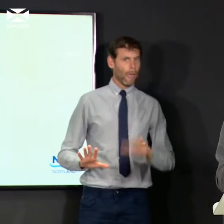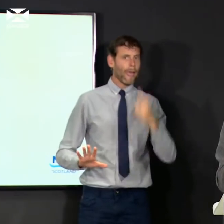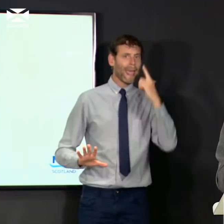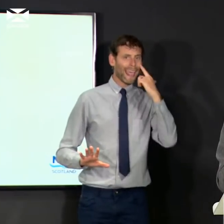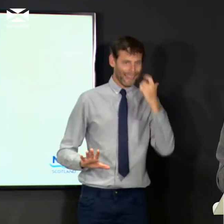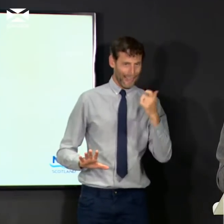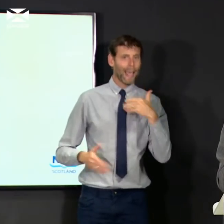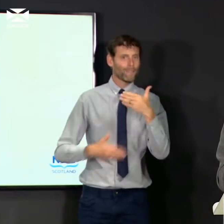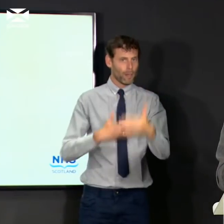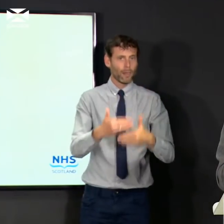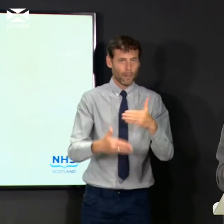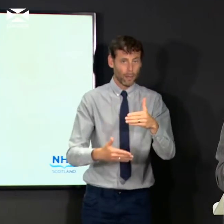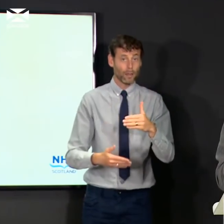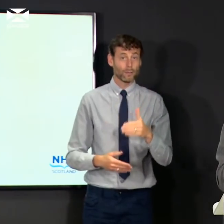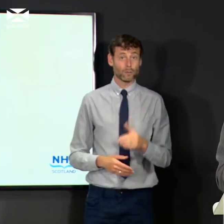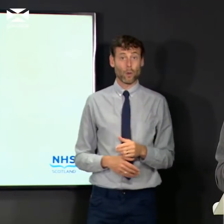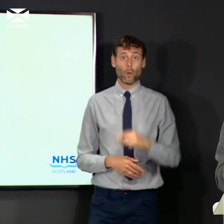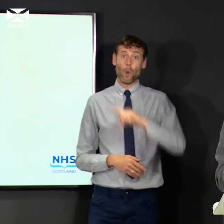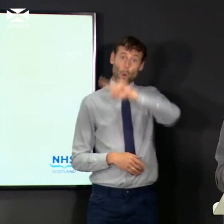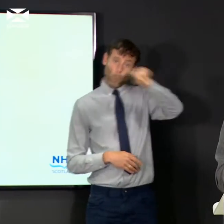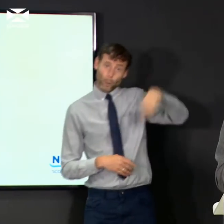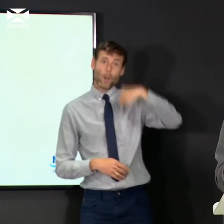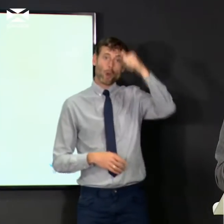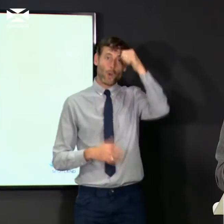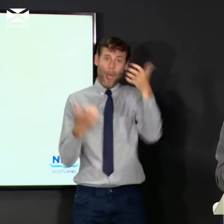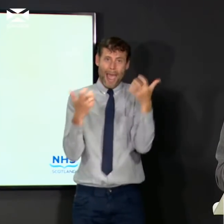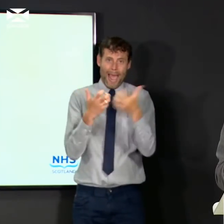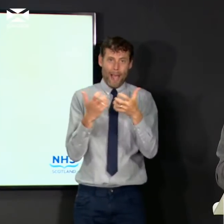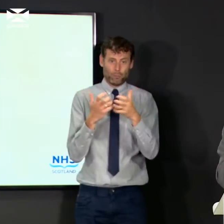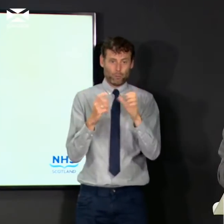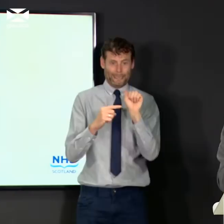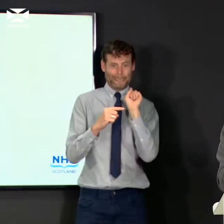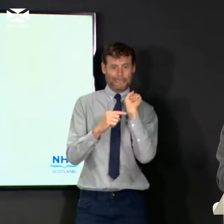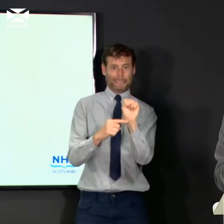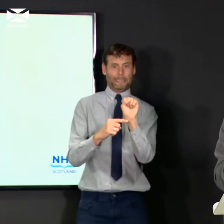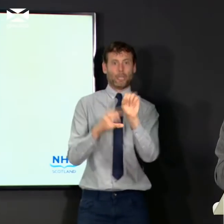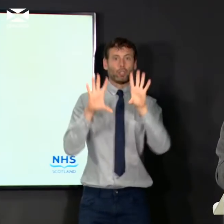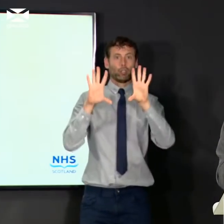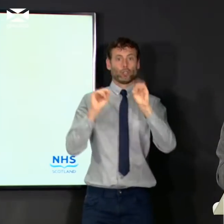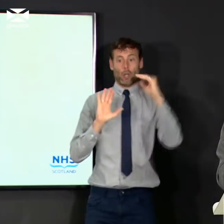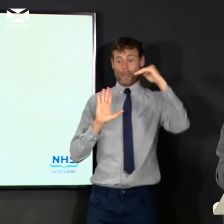wave of this virus, we have the knowledge to do that. And it's in the facts, it's in